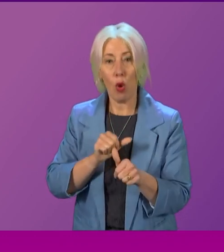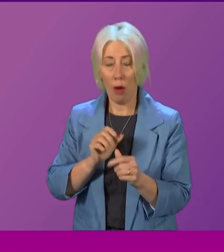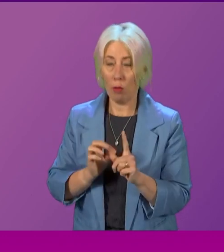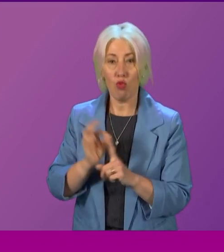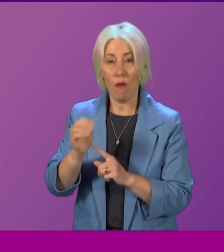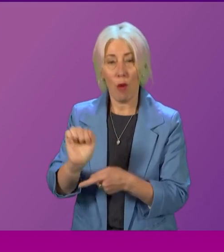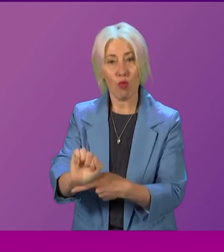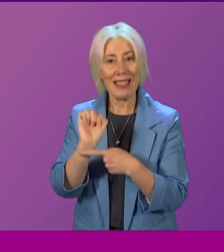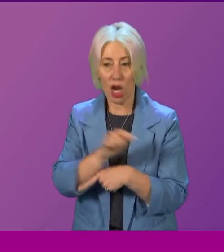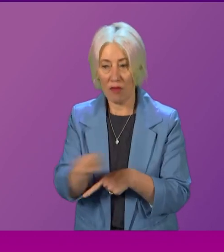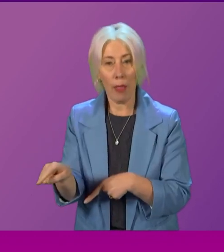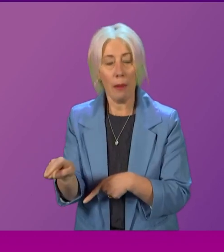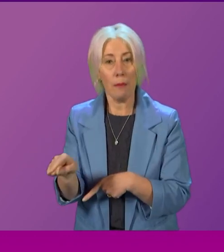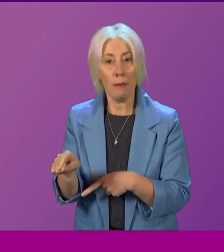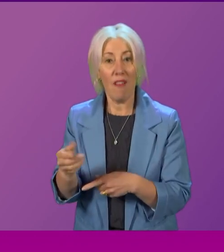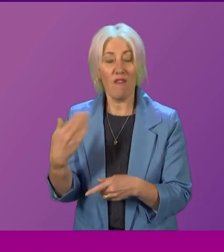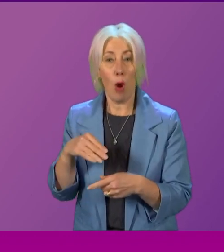for them against male violence.